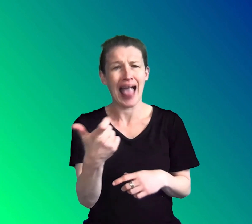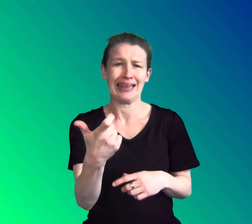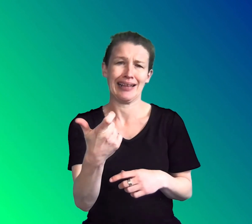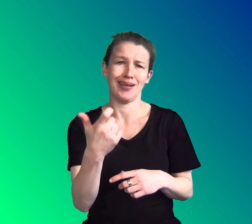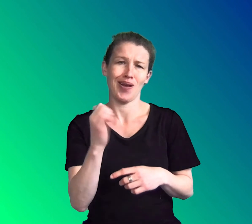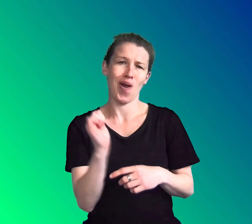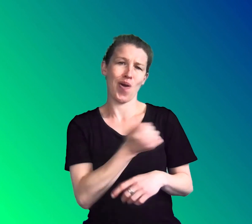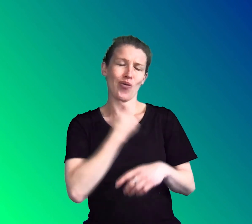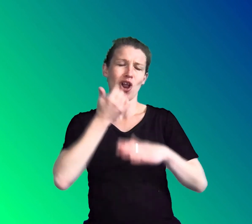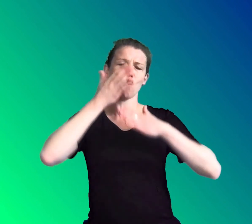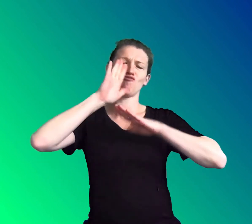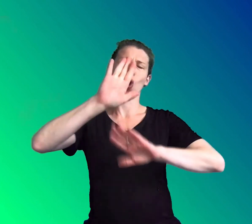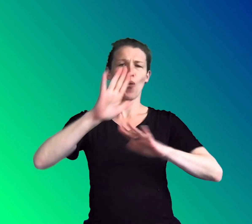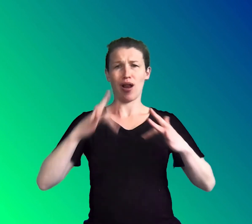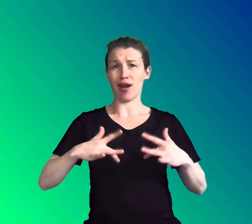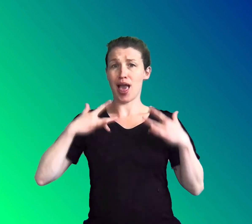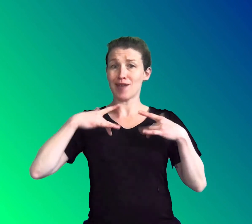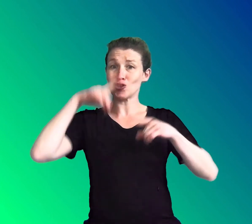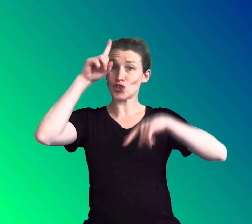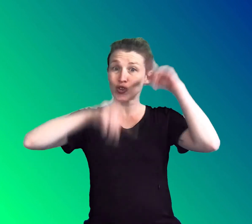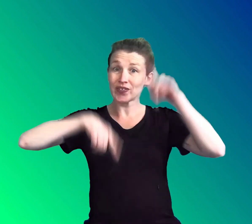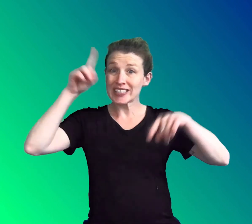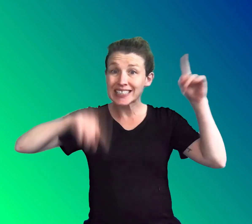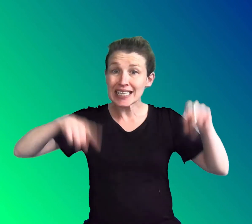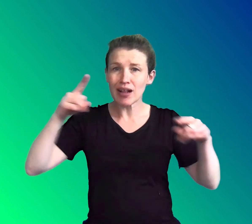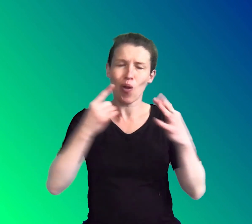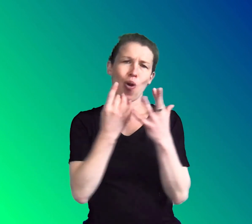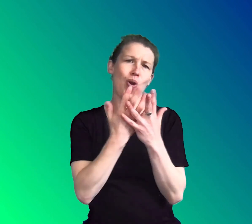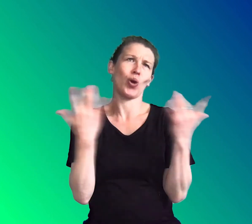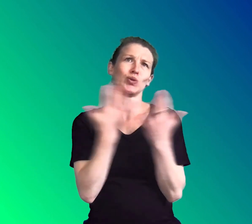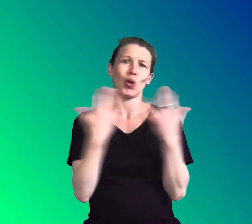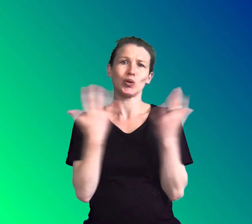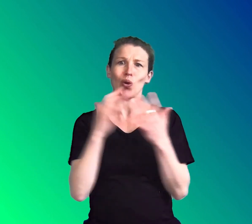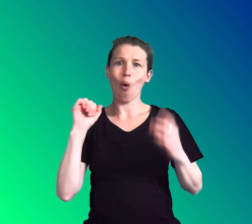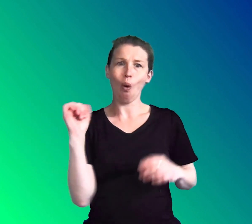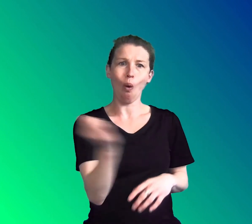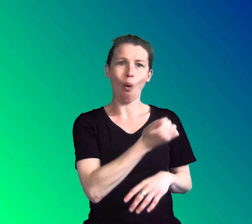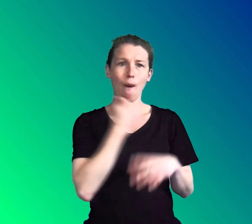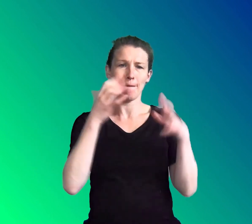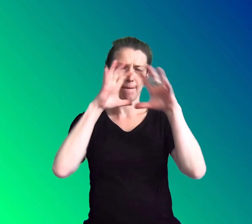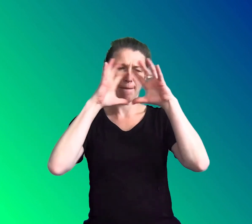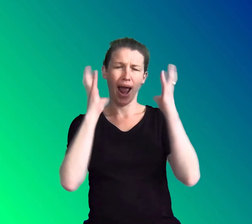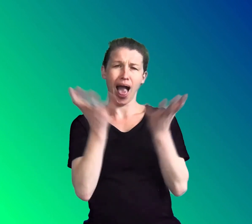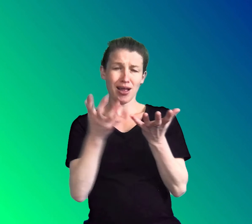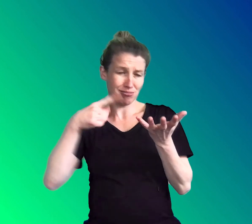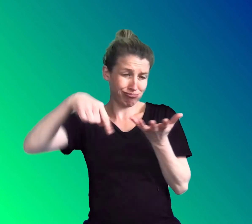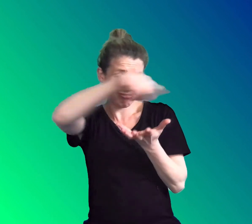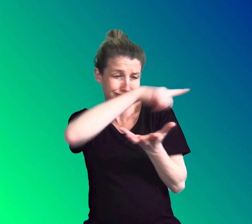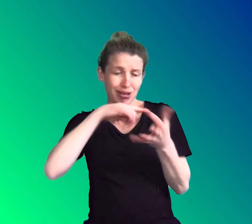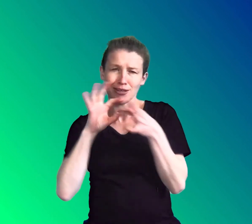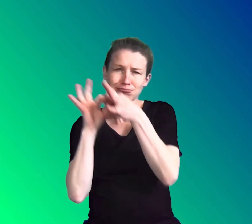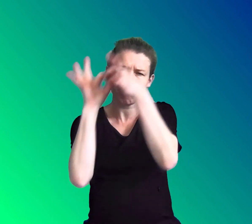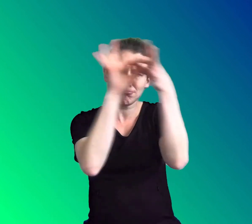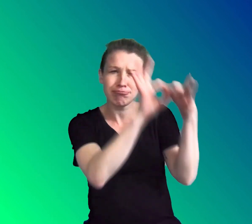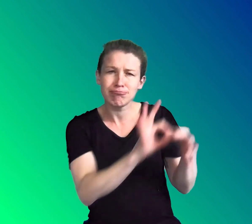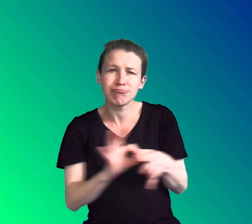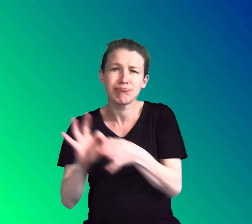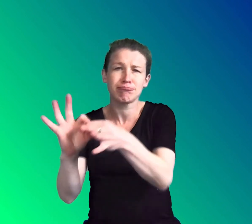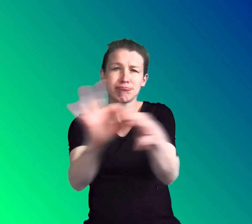We are so lucky here in Aotearoa to have the diversity of life that we do and to live on a planet where all life is interconnected.